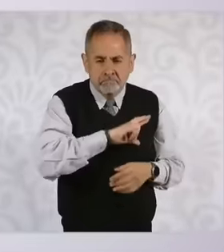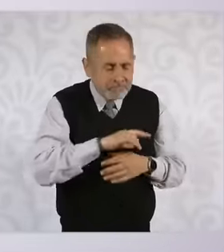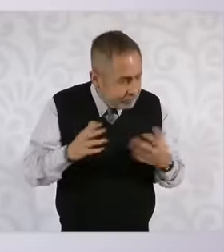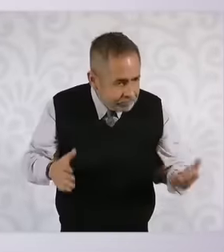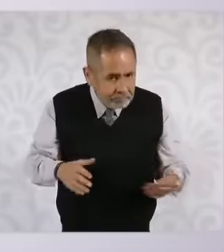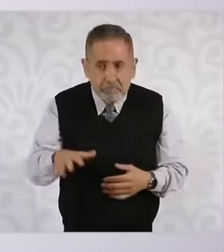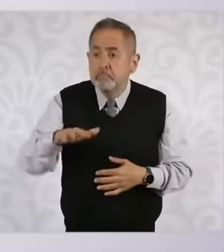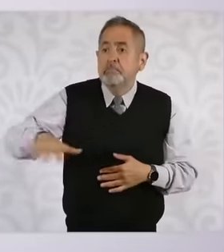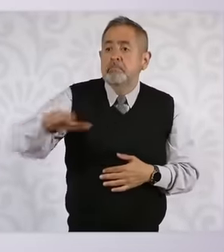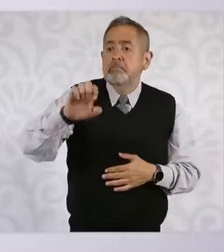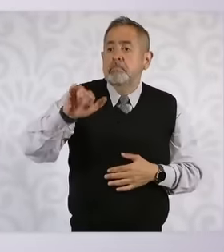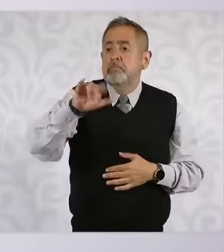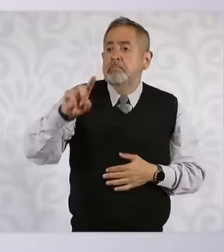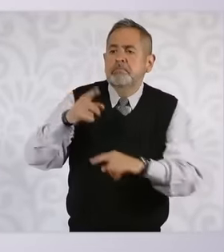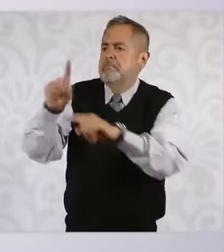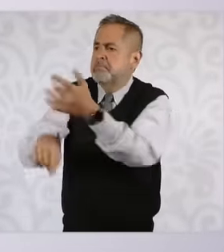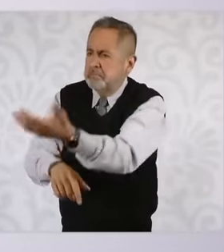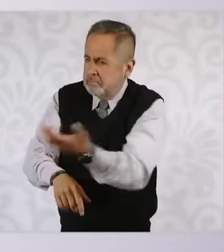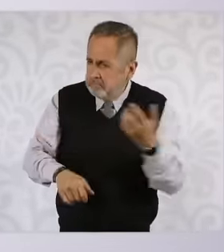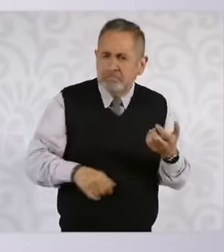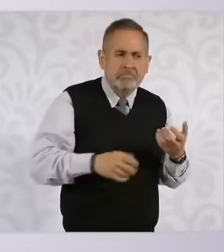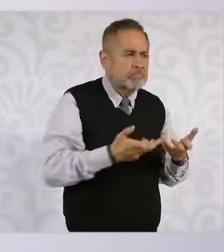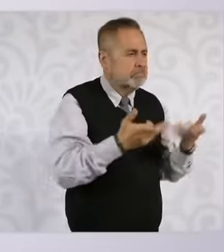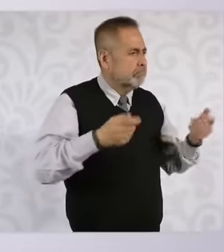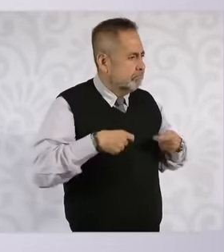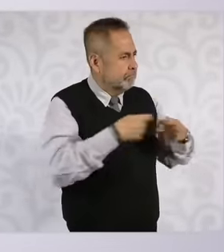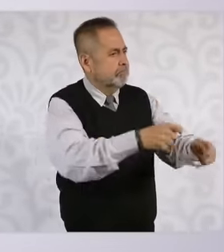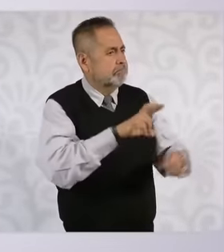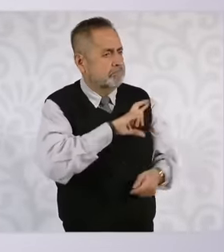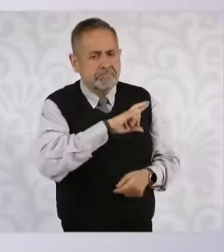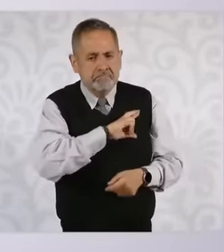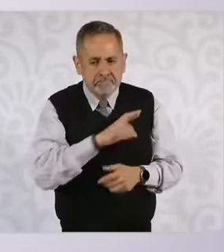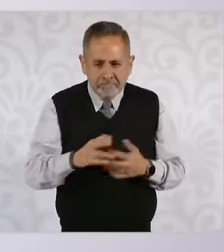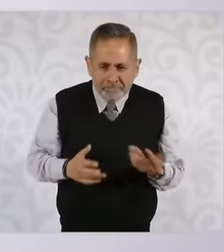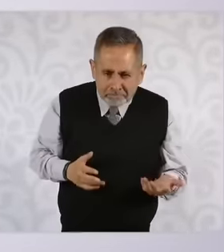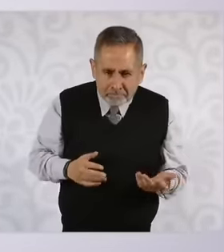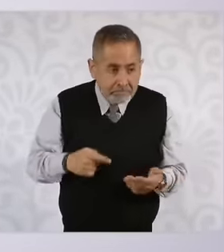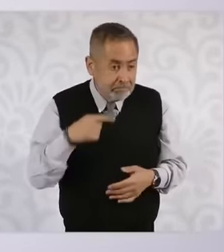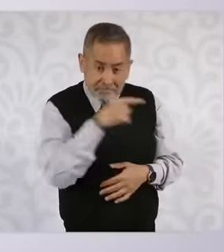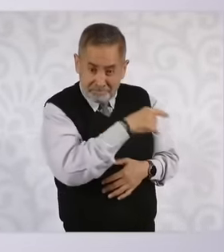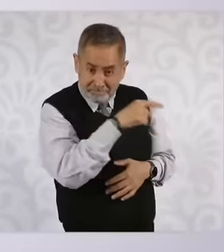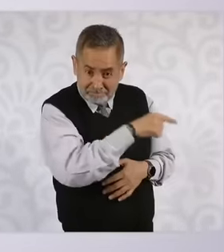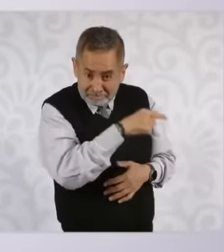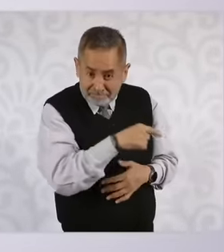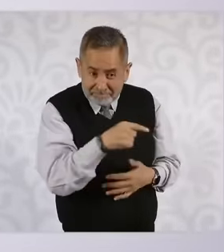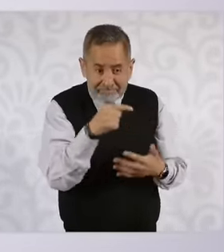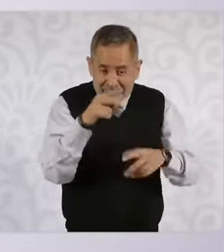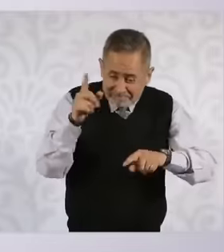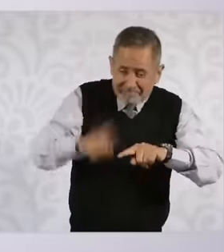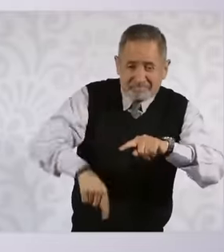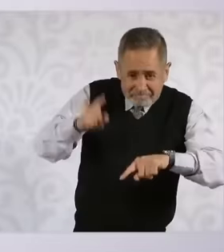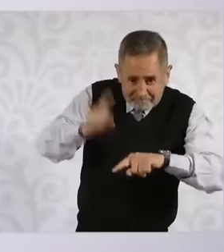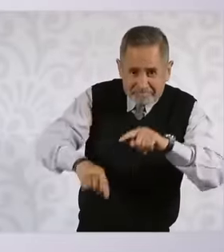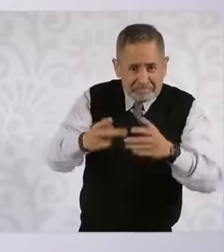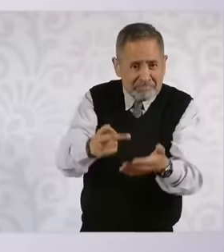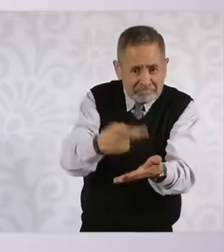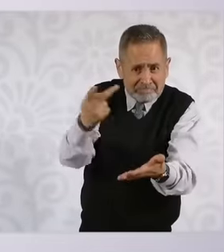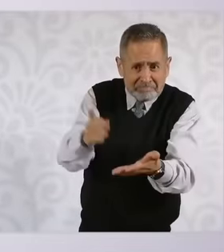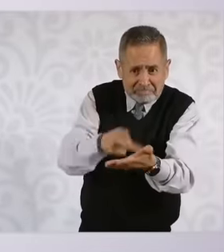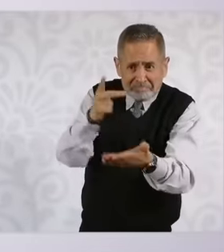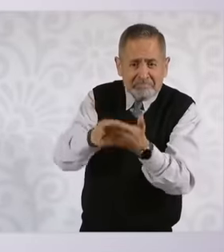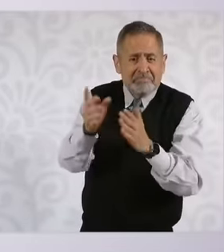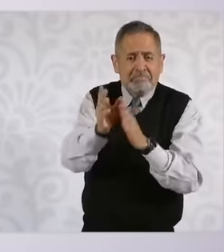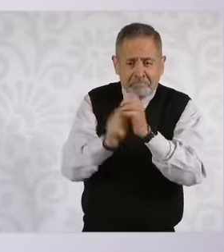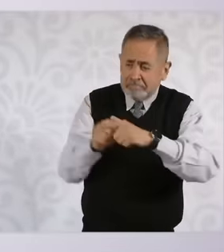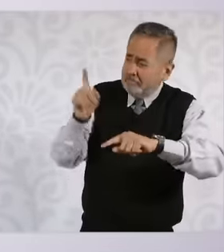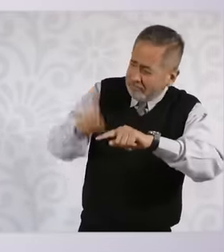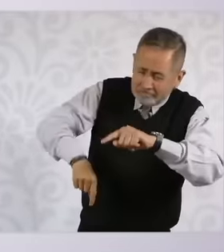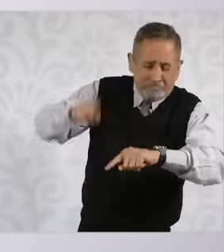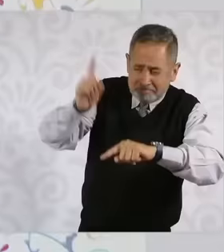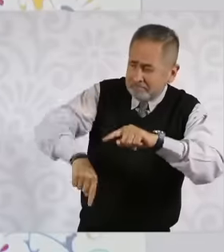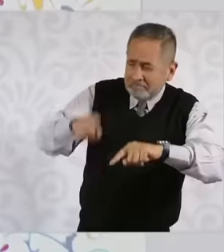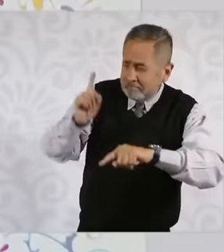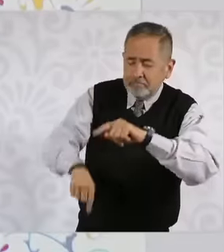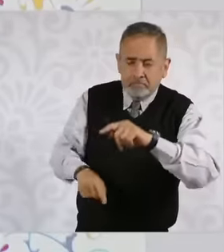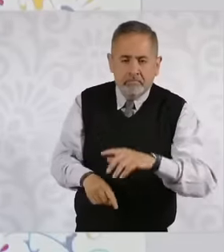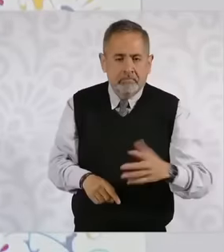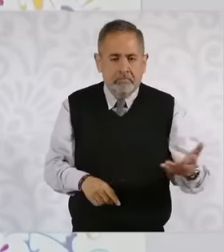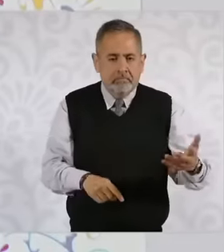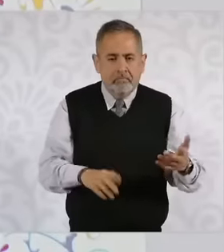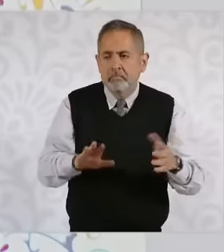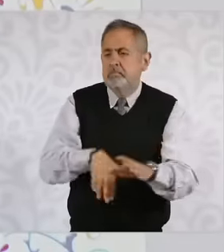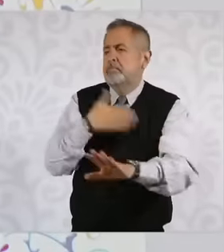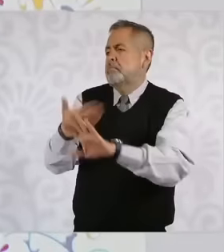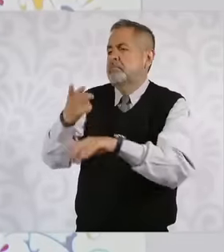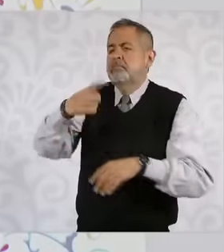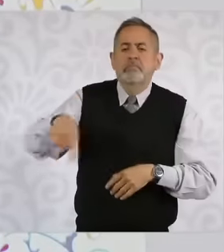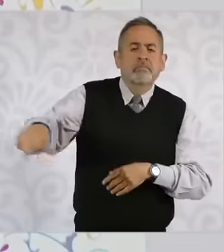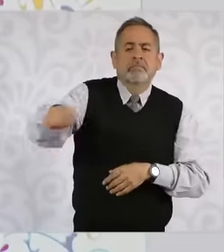they were reformed the Constitution was reformed several times nothing more than it was against the people